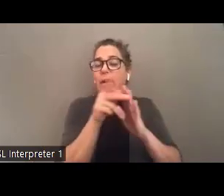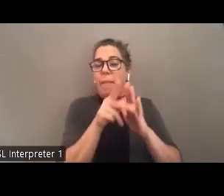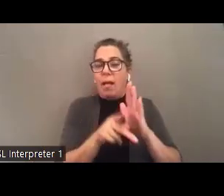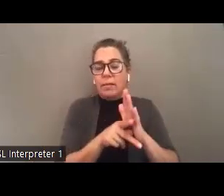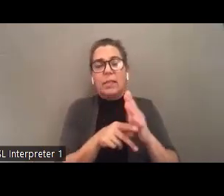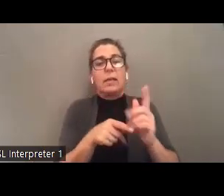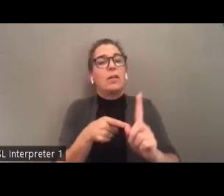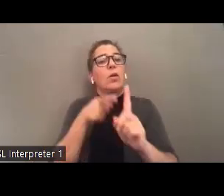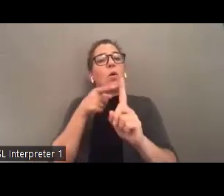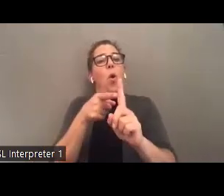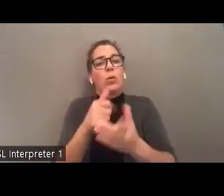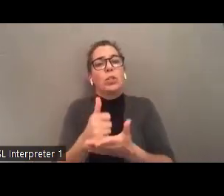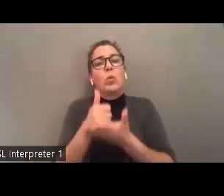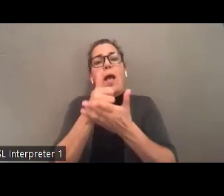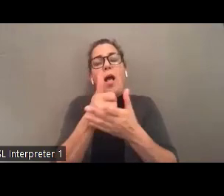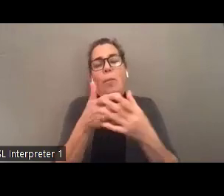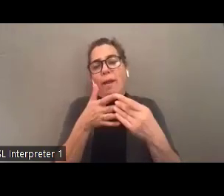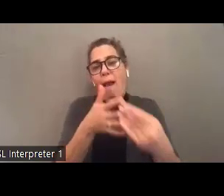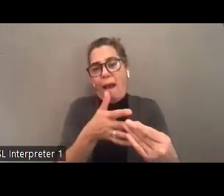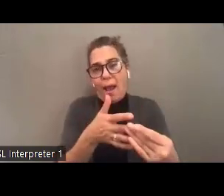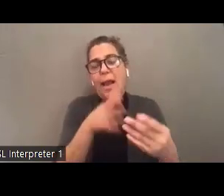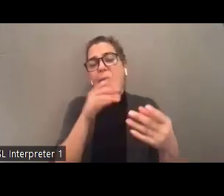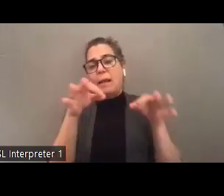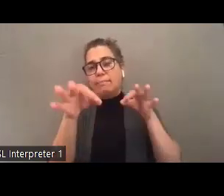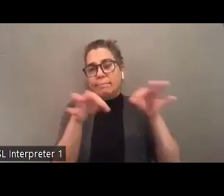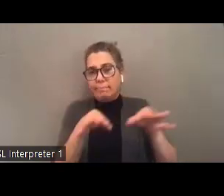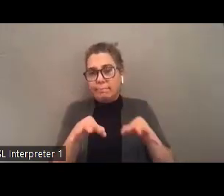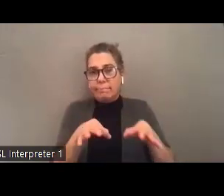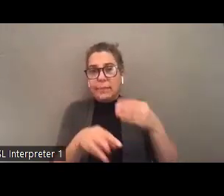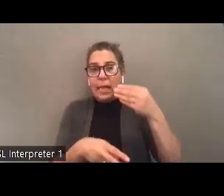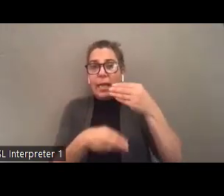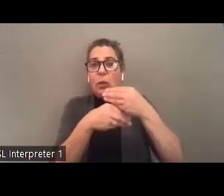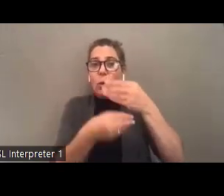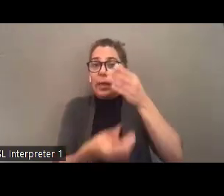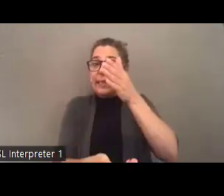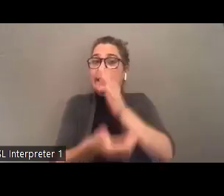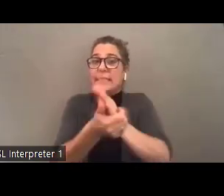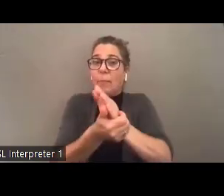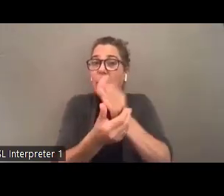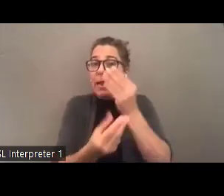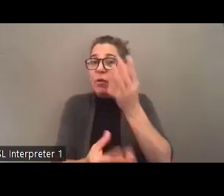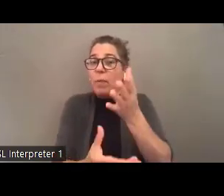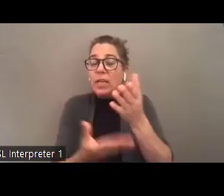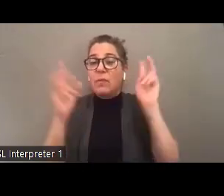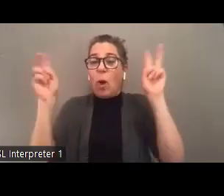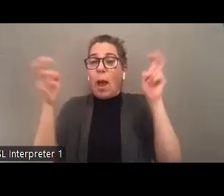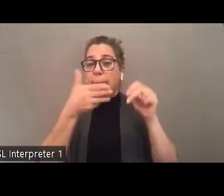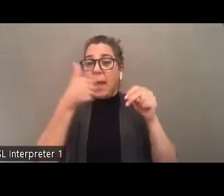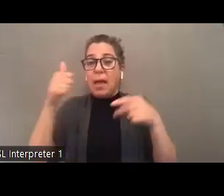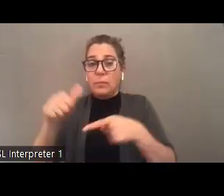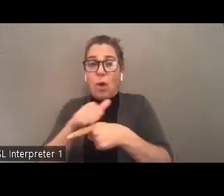or helpful guidance. These include a supplemental information relating to best practices for protecting privacy